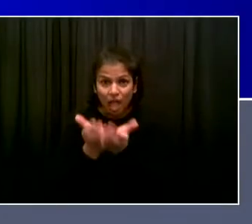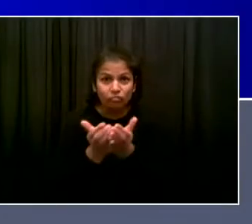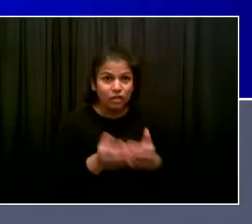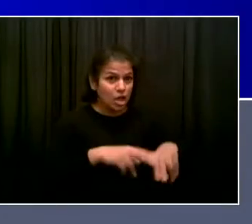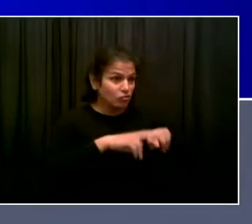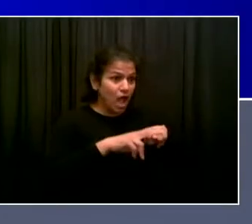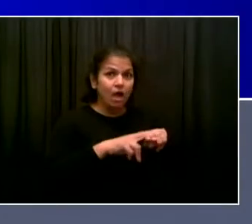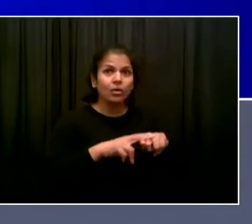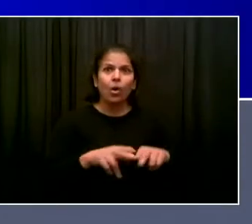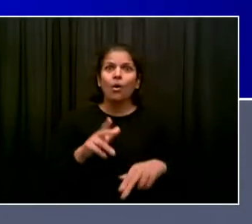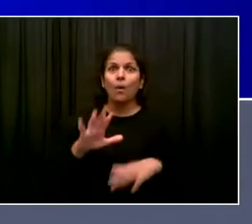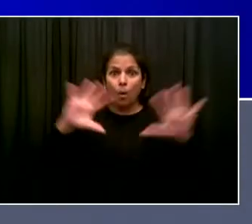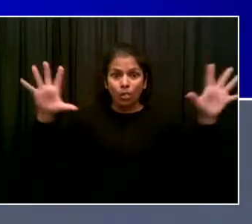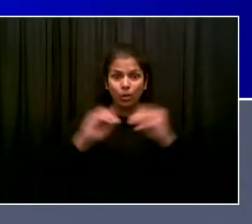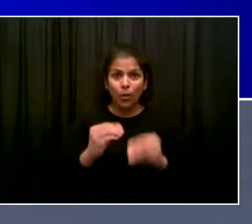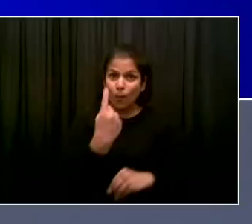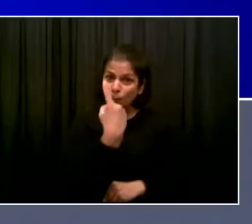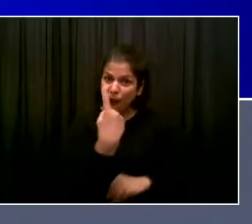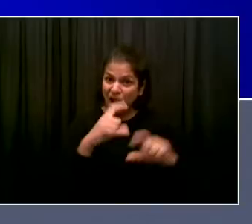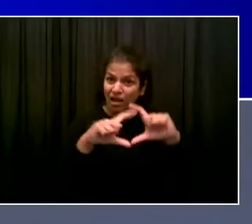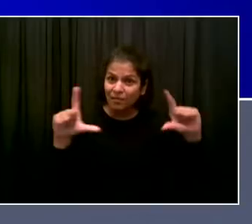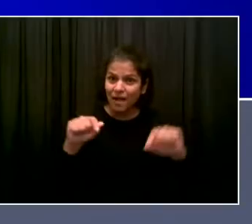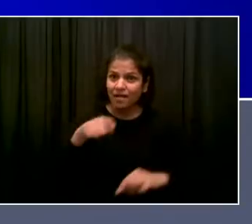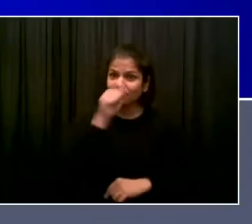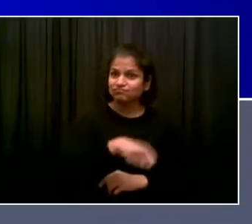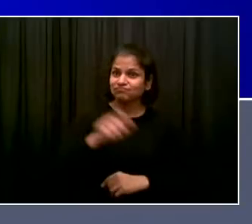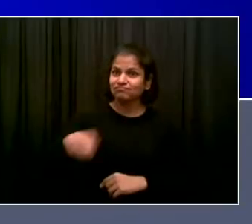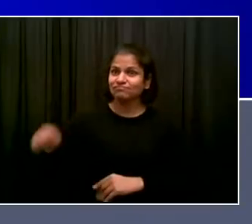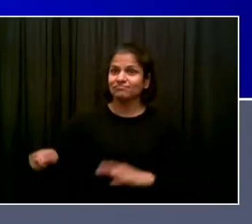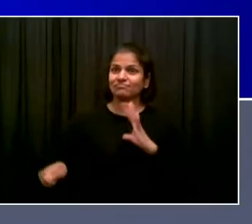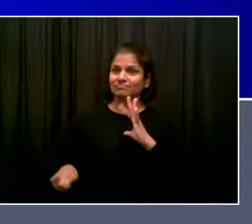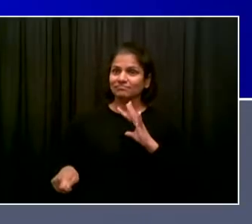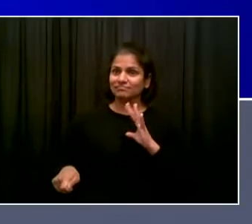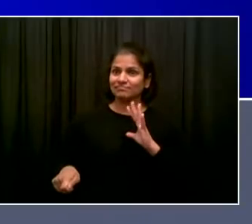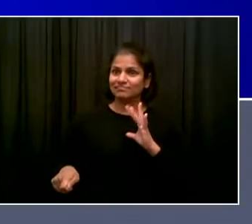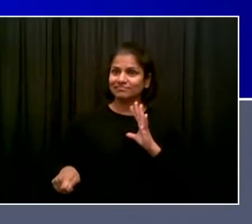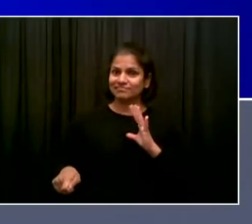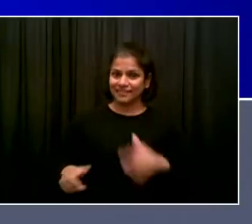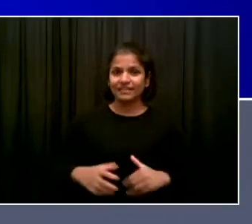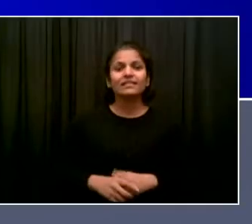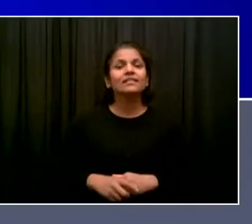IMAGINE, RIGHT NOW, BUS, SUBWAY, FERRY, ALL THE